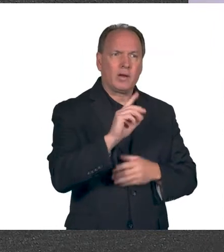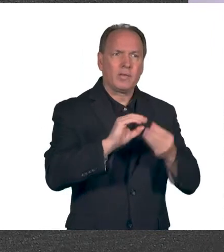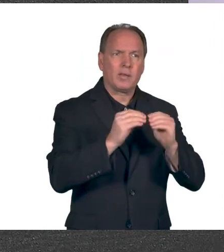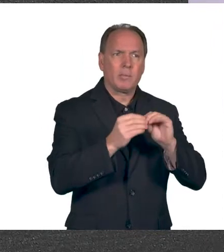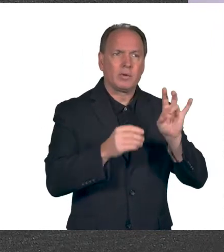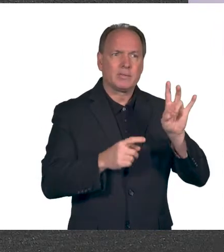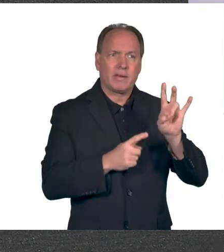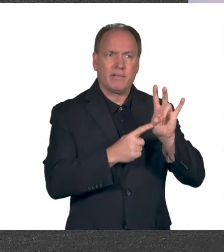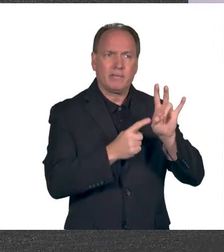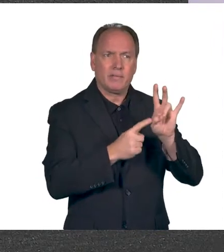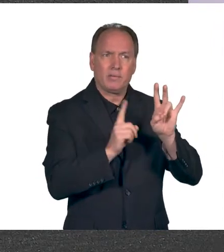Where's number seven,